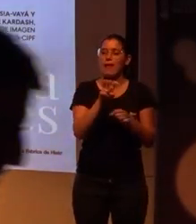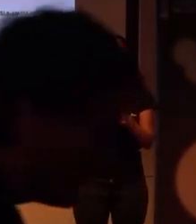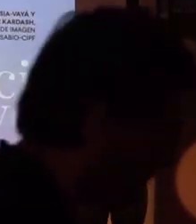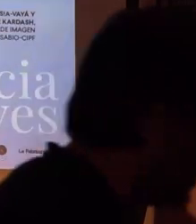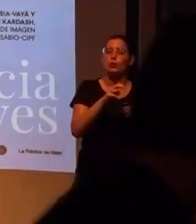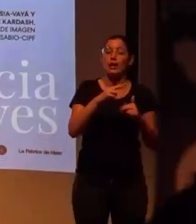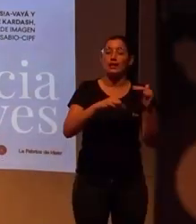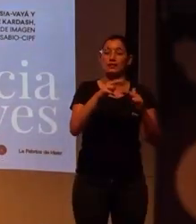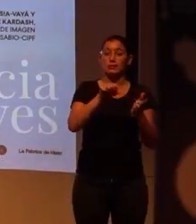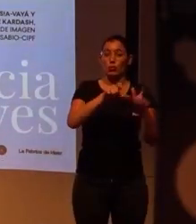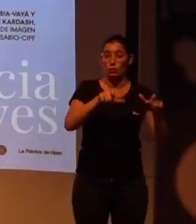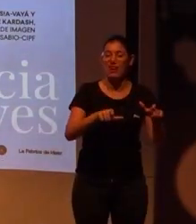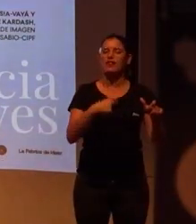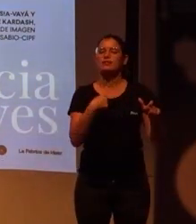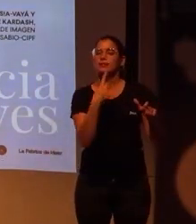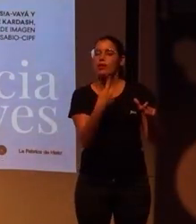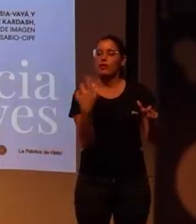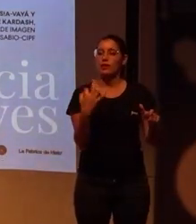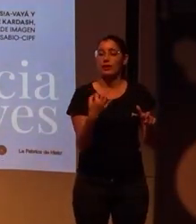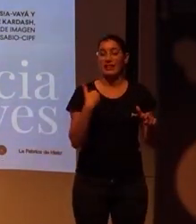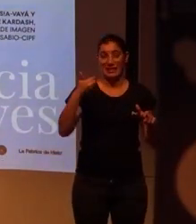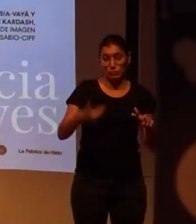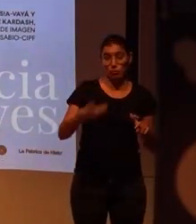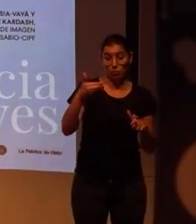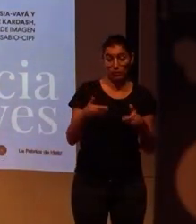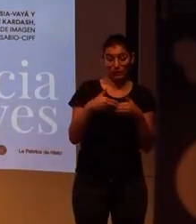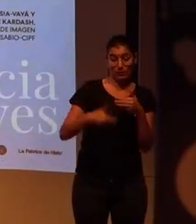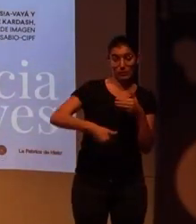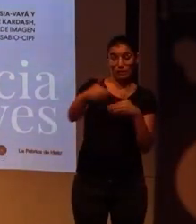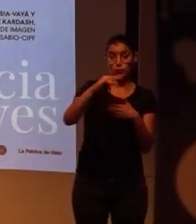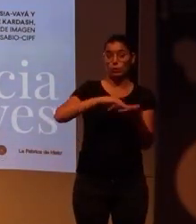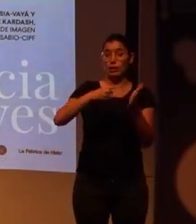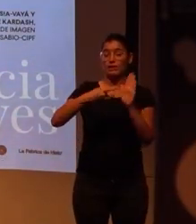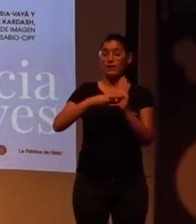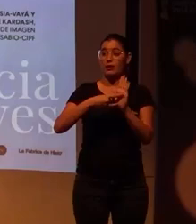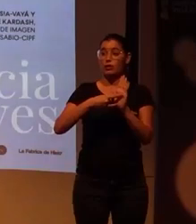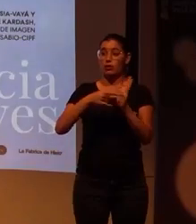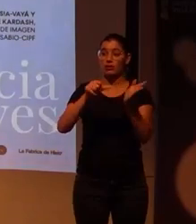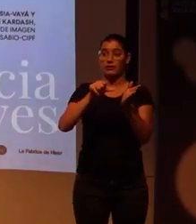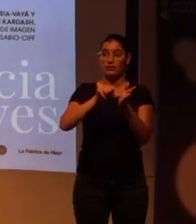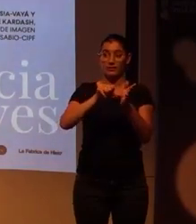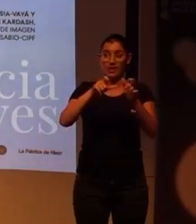it is said that it will be very important for the future planning of urban agriculture,